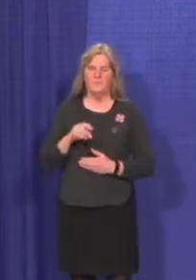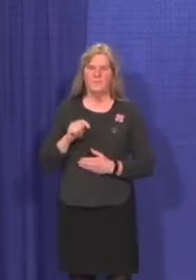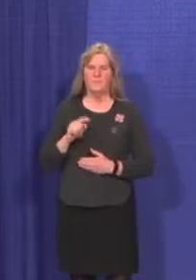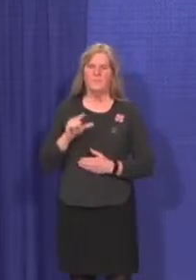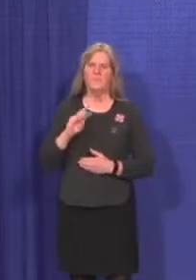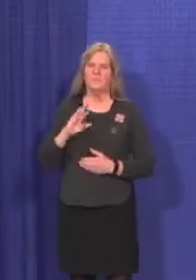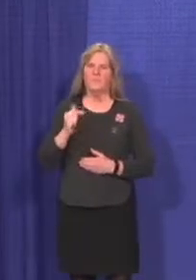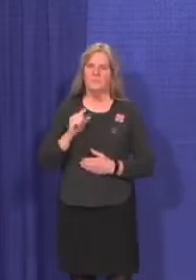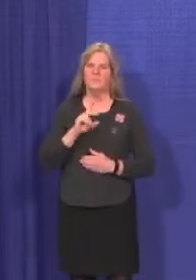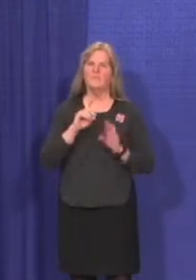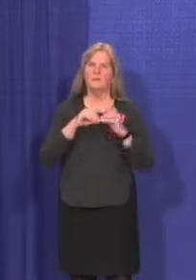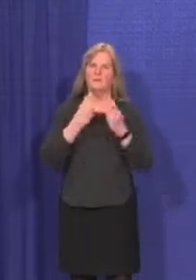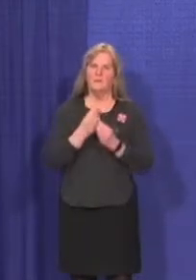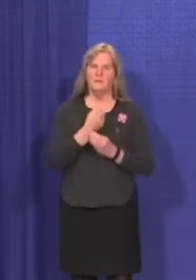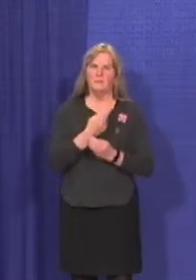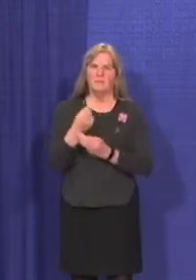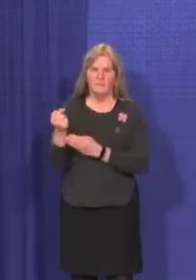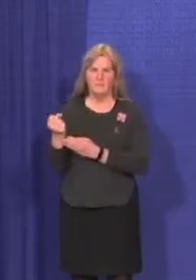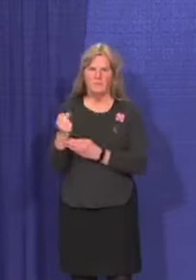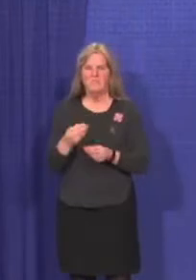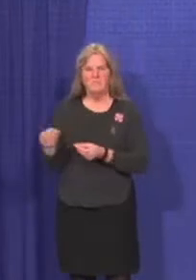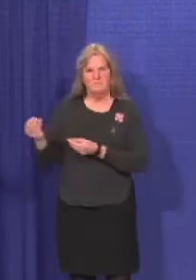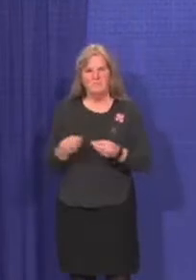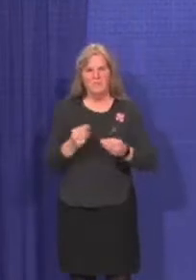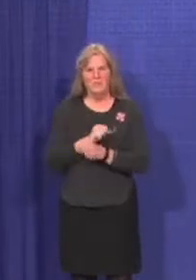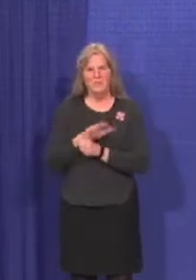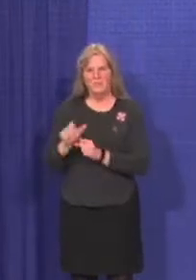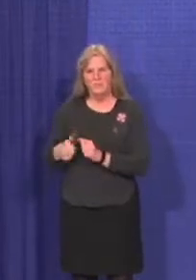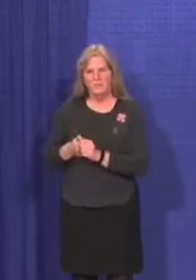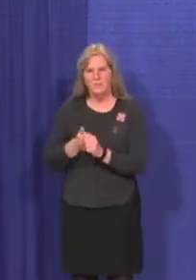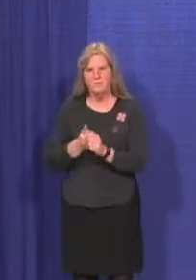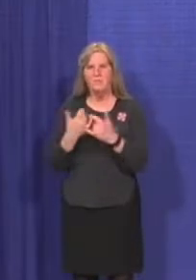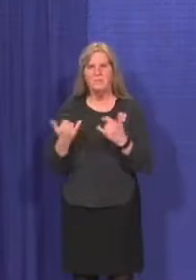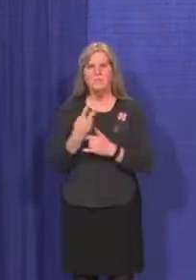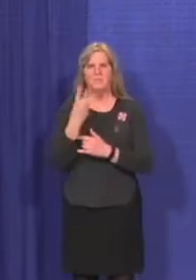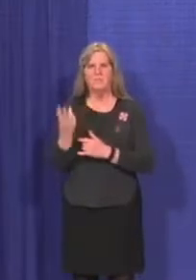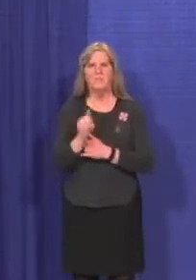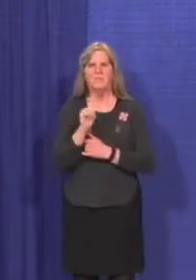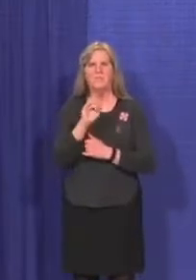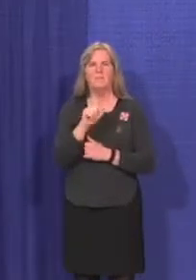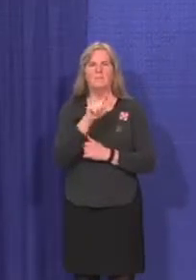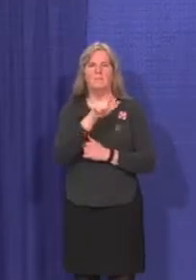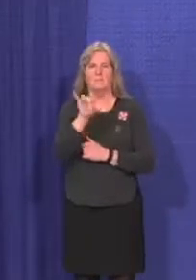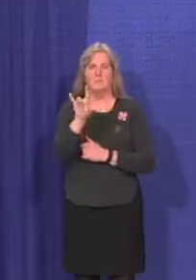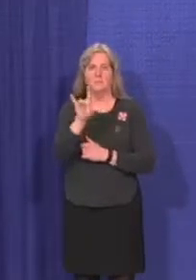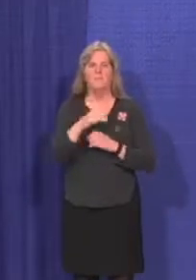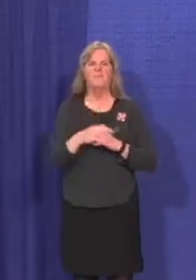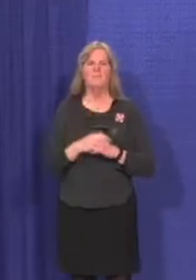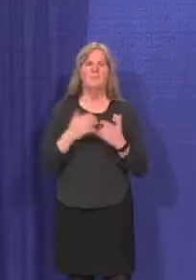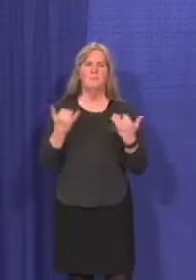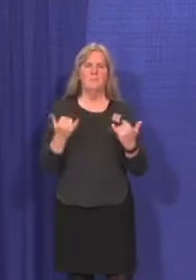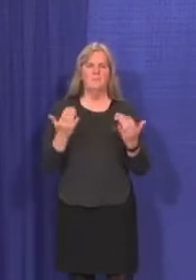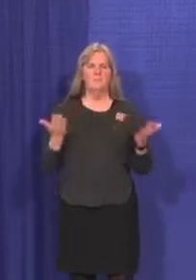Pat: I'm Pat Living with the Department of Health and social services and your moderator for this COVID-19